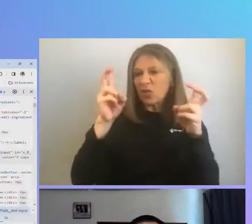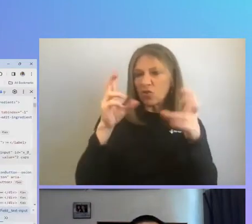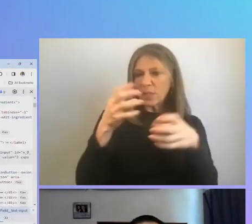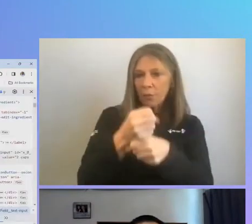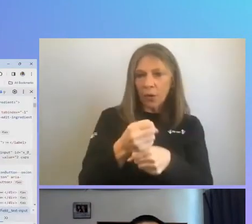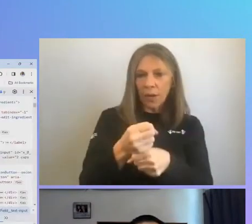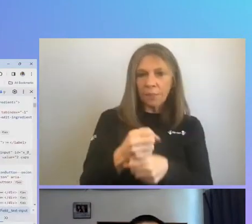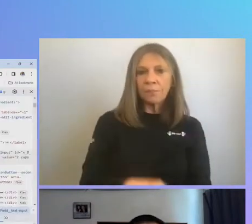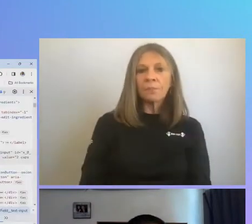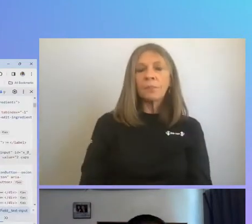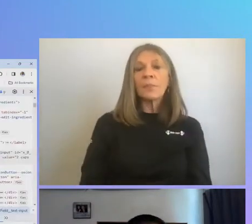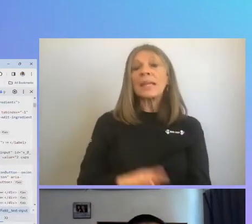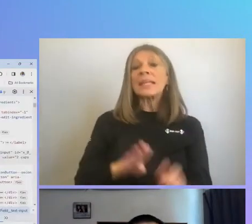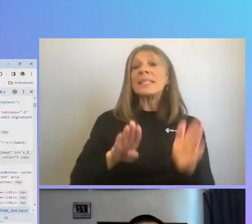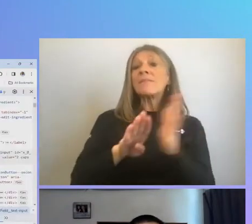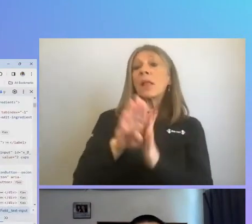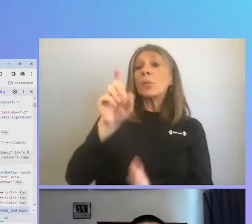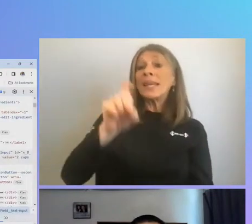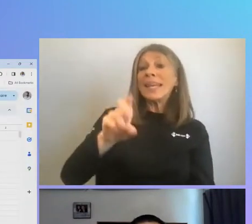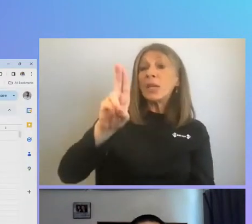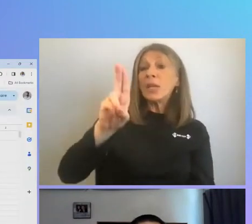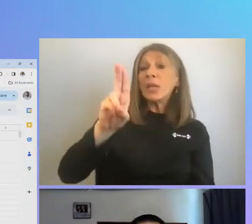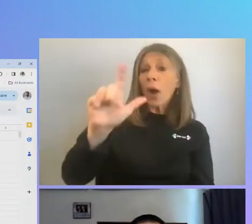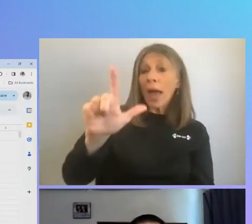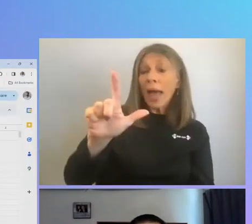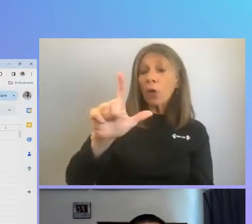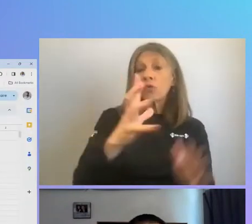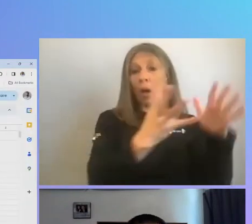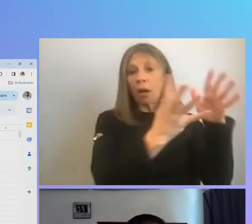URL, so I'm going to copy and paste the URL. I think it's a